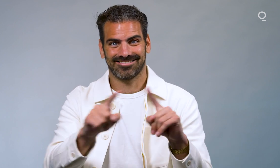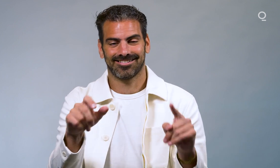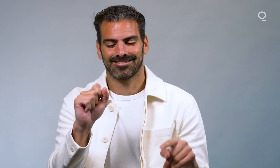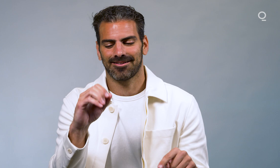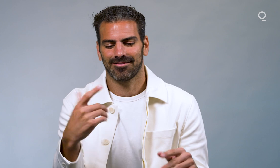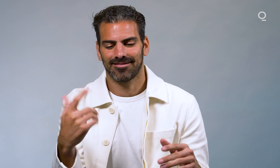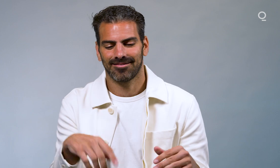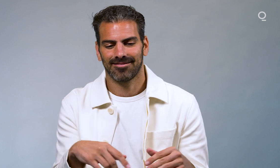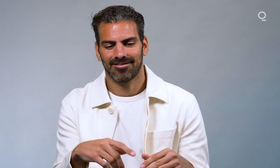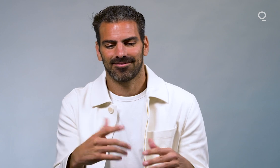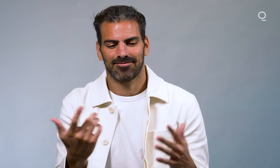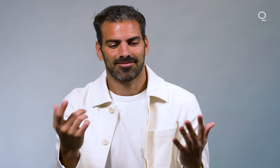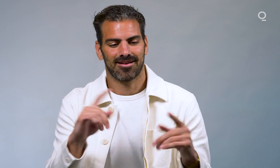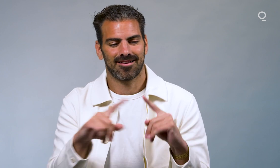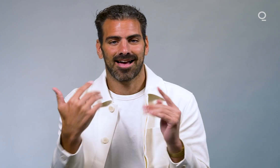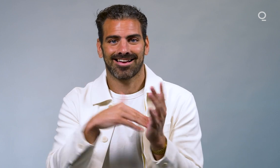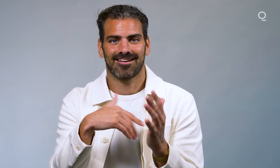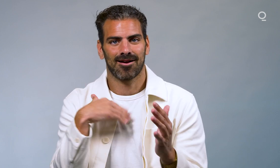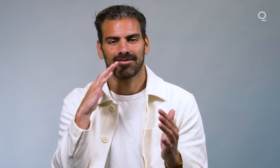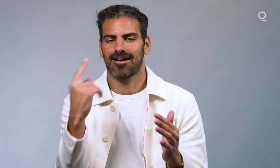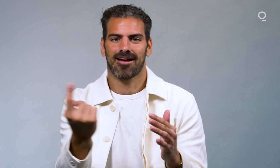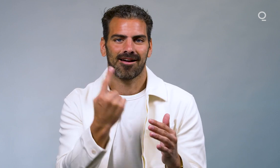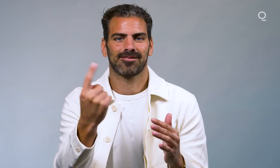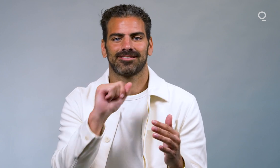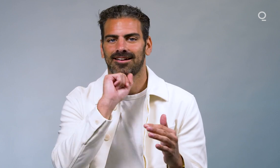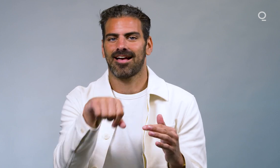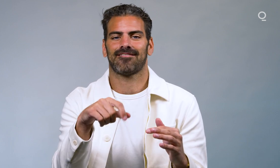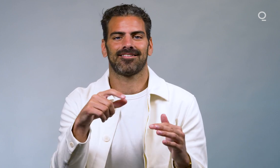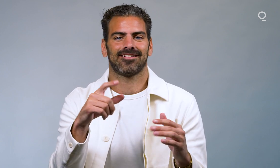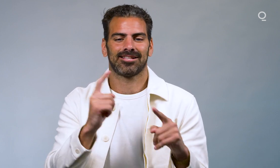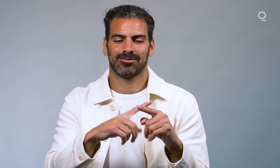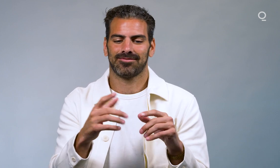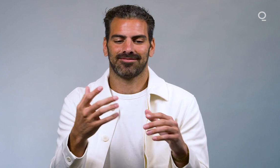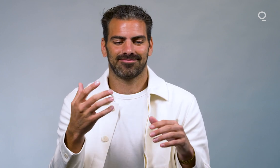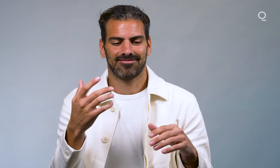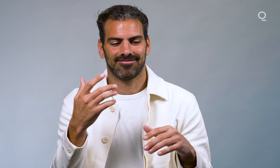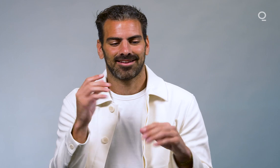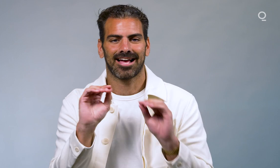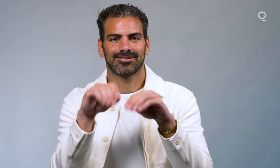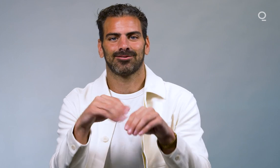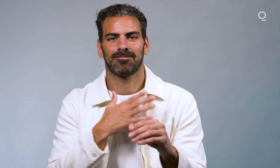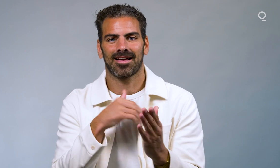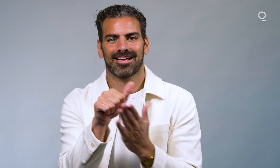And so I think our interpretations are just a little bit different and our experience of those are different. But I can tell you, you know, I,